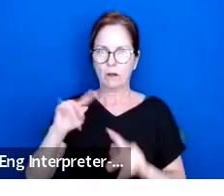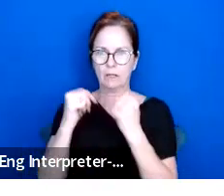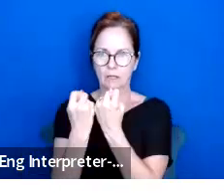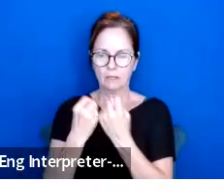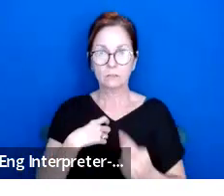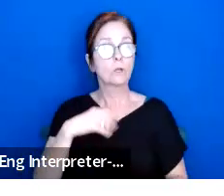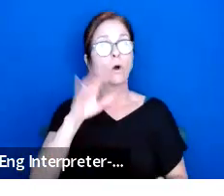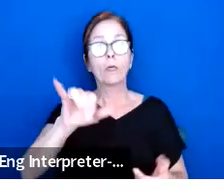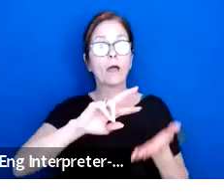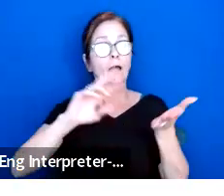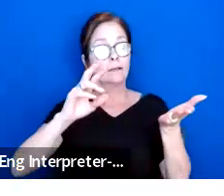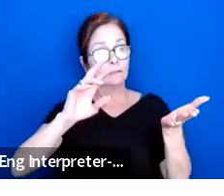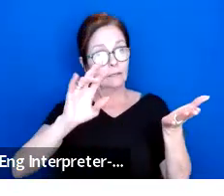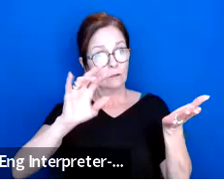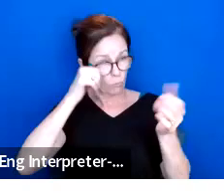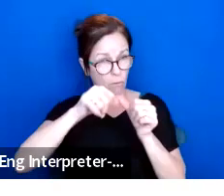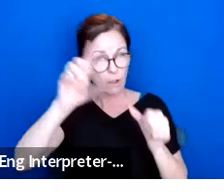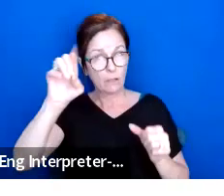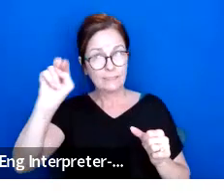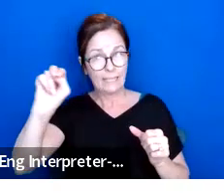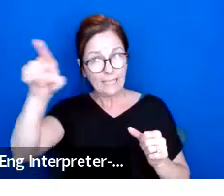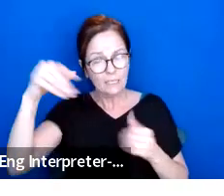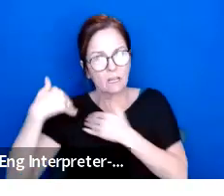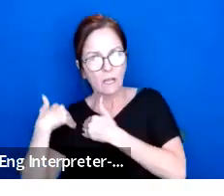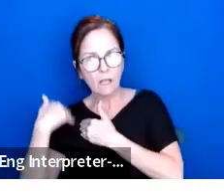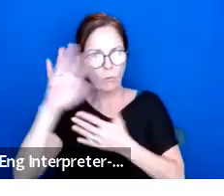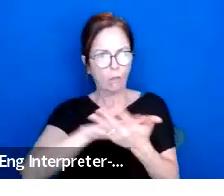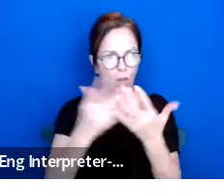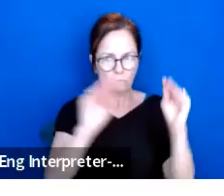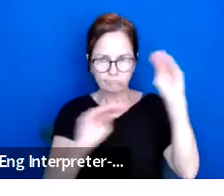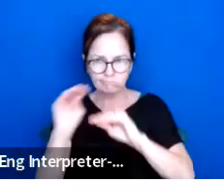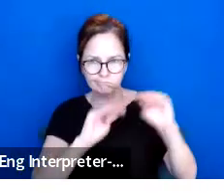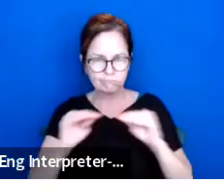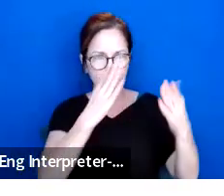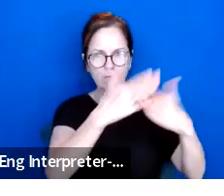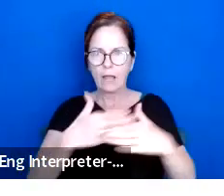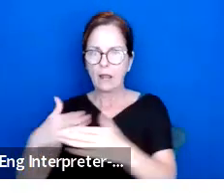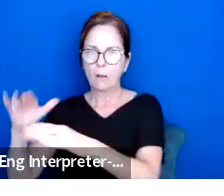So again, the dean should have already, divvied up. The workload.